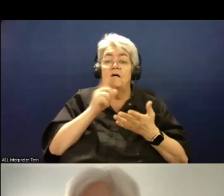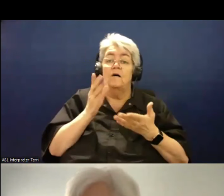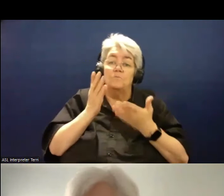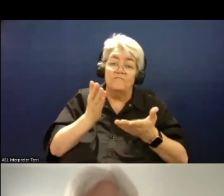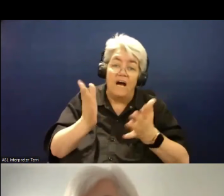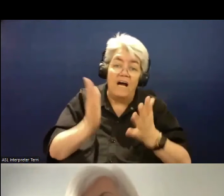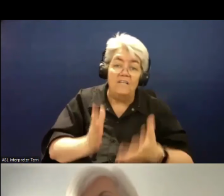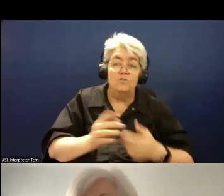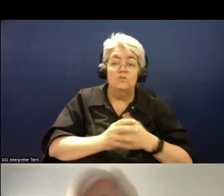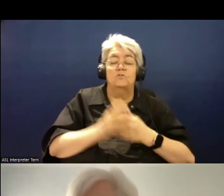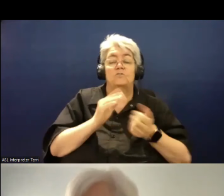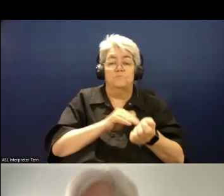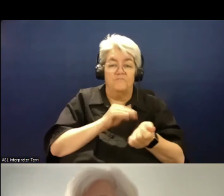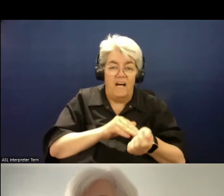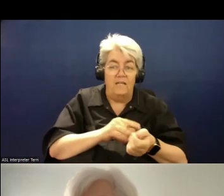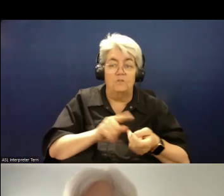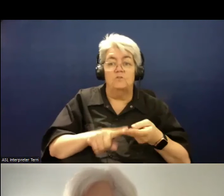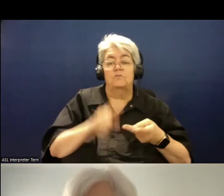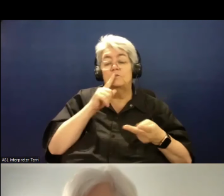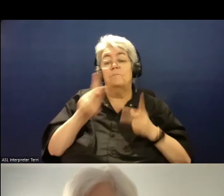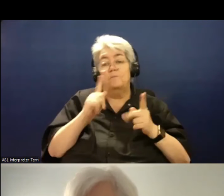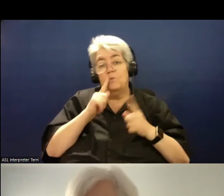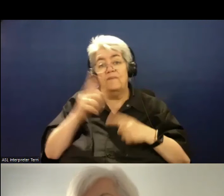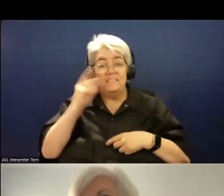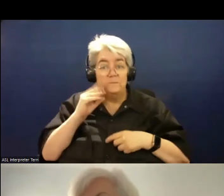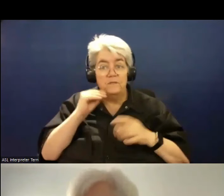PEOPLE WITH LIVED EXPERIENCE AND TALK ABOUT THE ROLE THAT THE